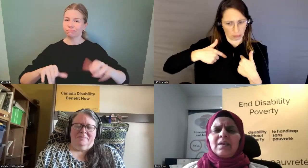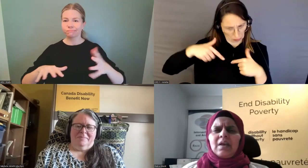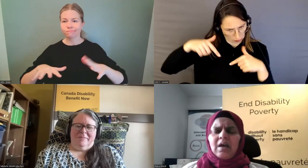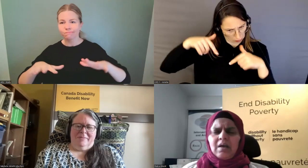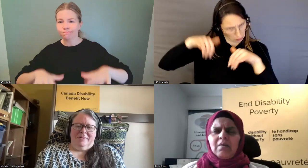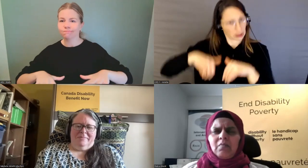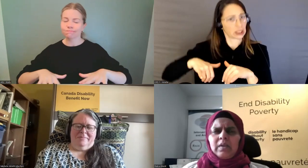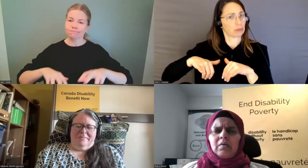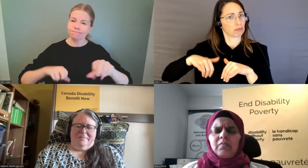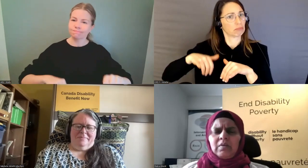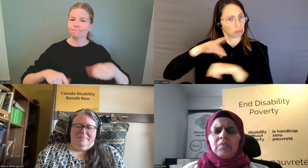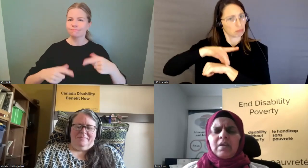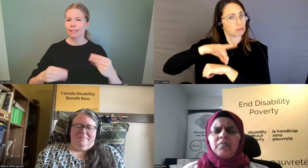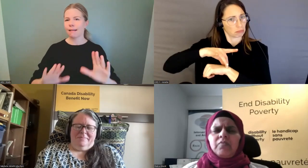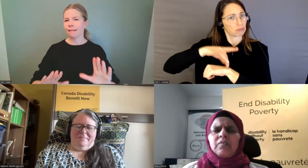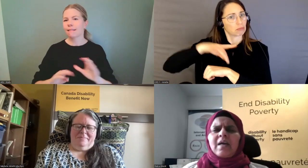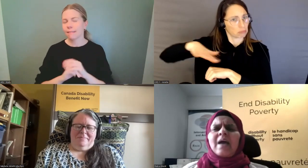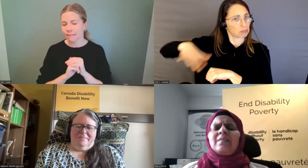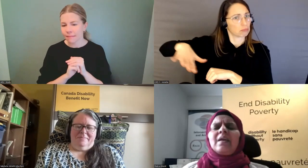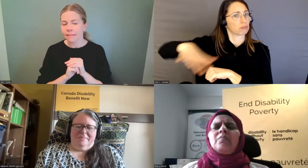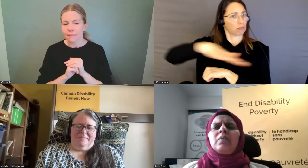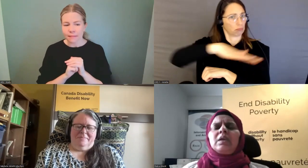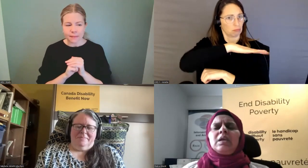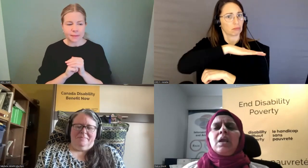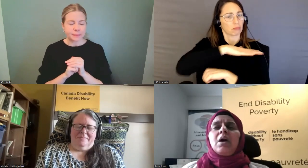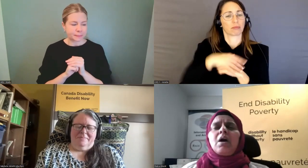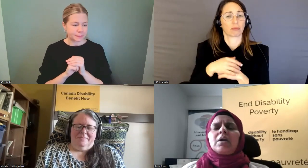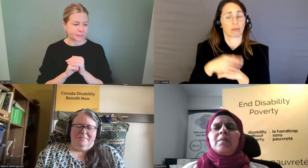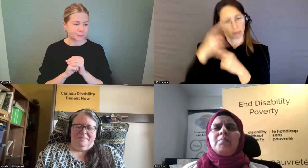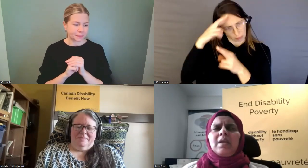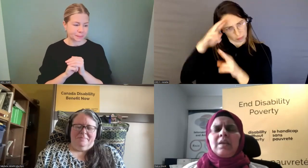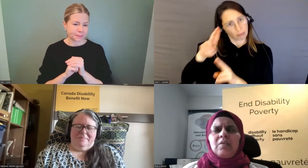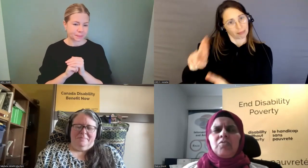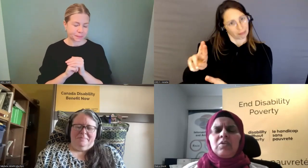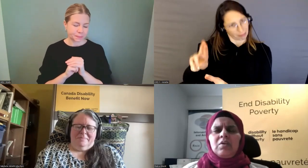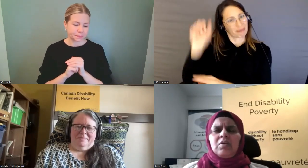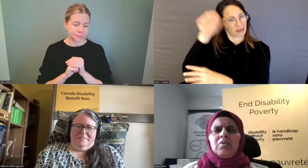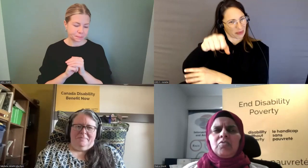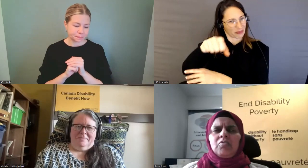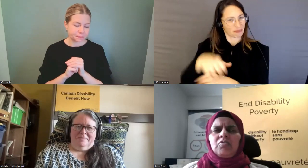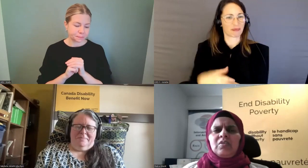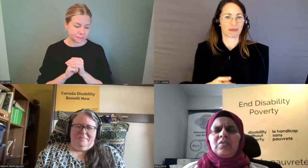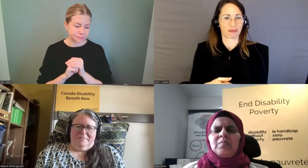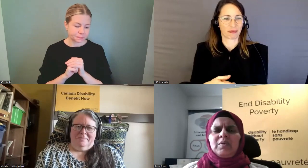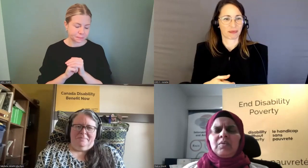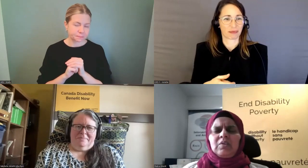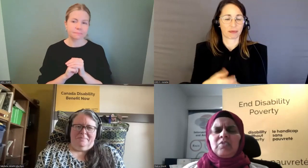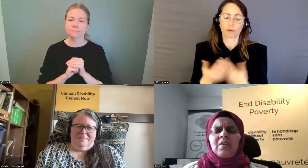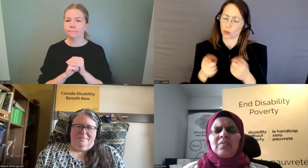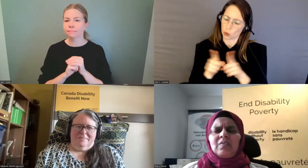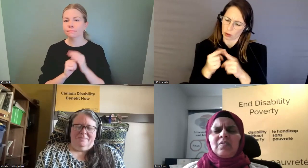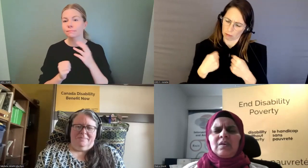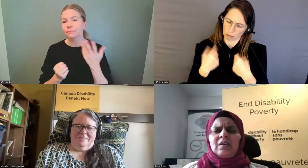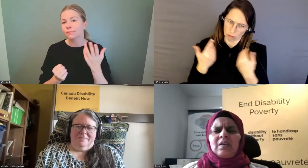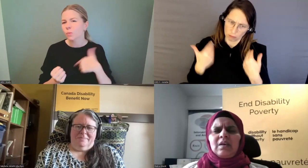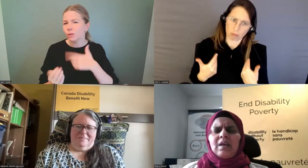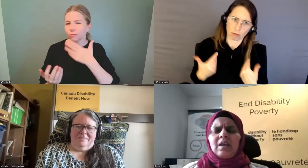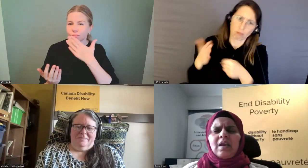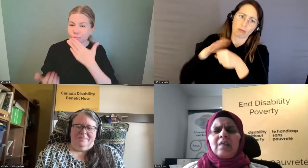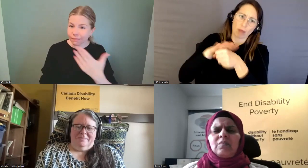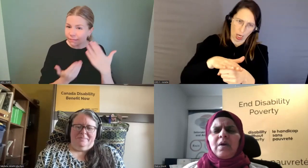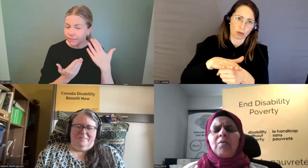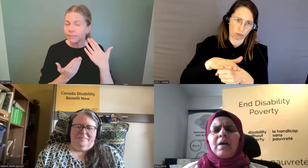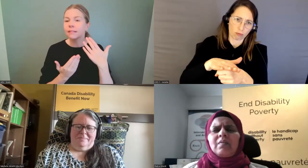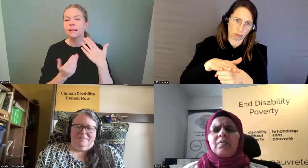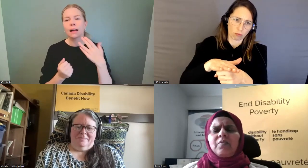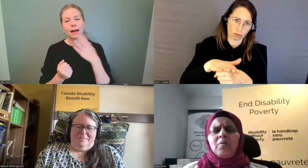WE ARE VERY GRATEFUL FOR THAT AND WE ARE COMMITTED TO DISABILITY JUSTICE AS WELL AS OF COURSE